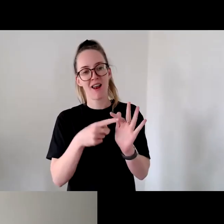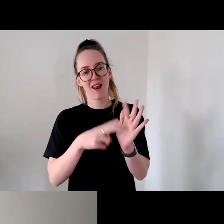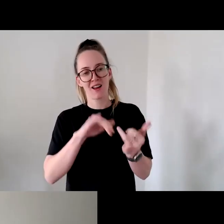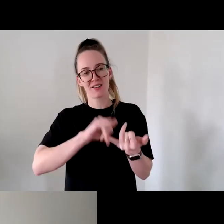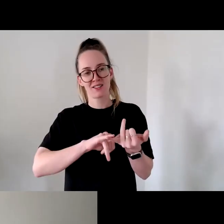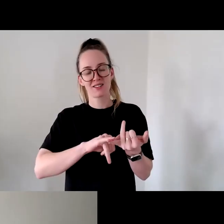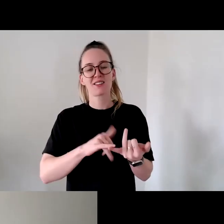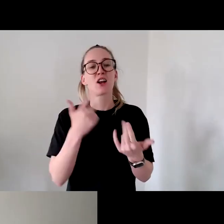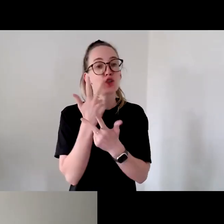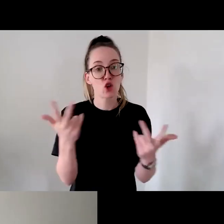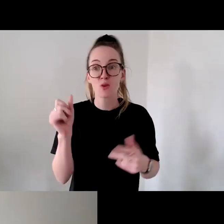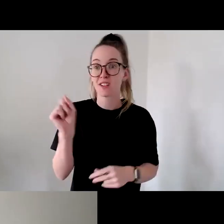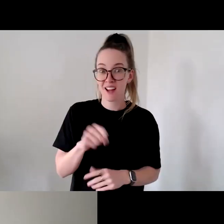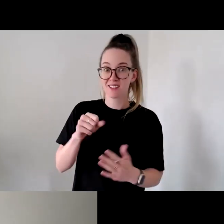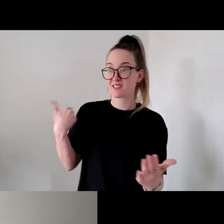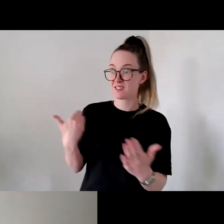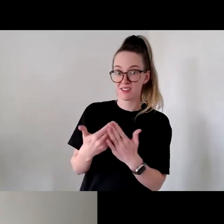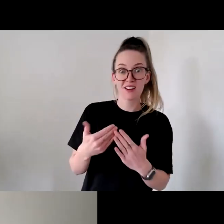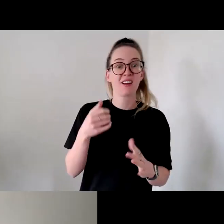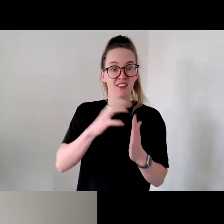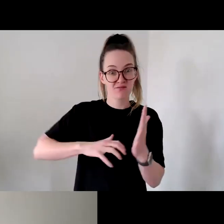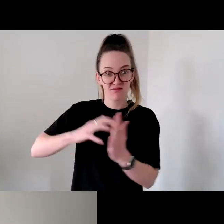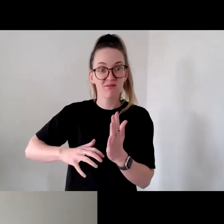and that sexual harassment, bullying and harm is still prevalent within the screen industry.